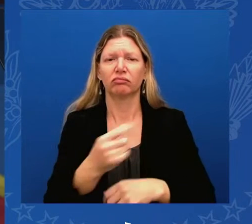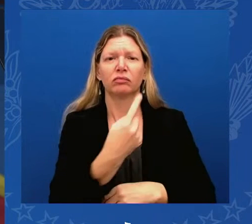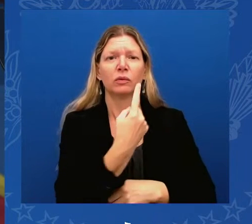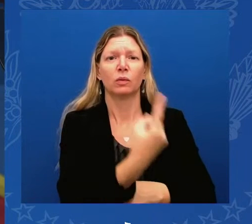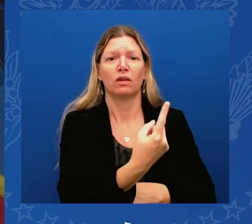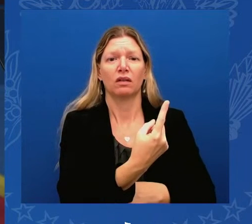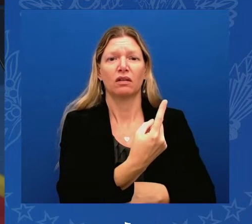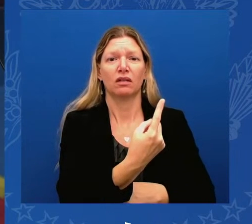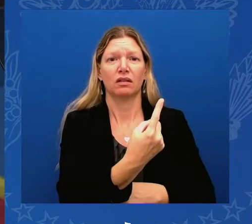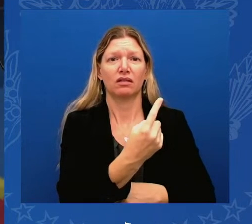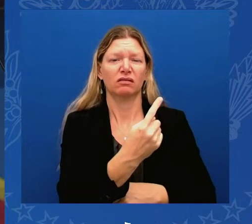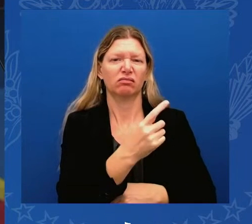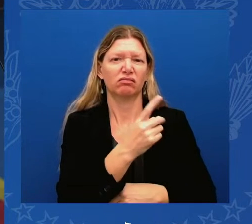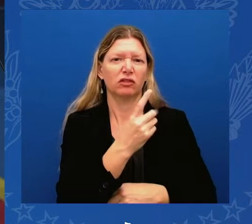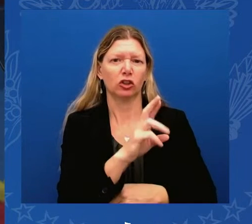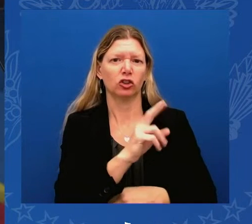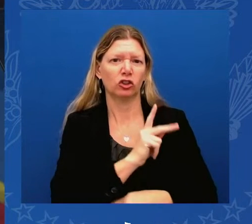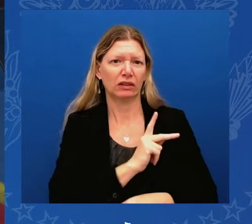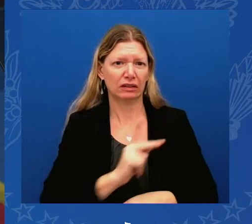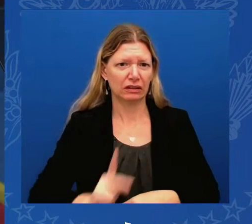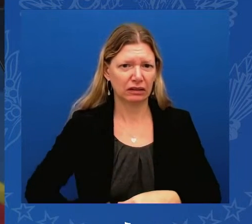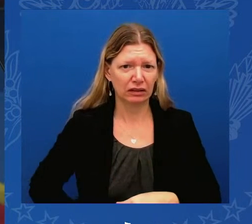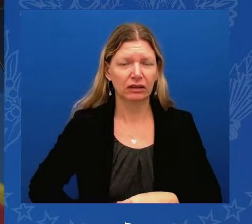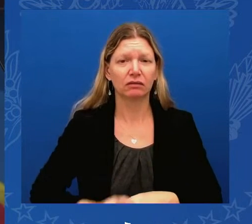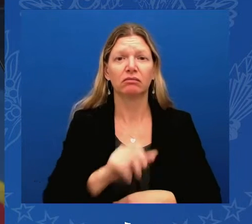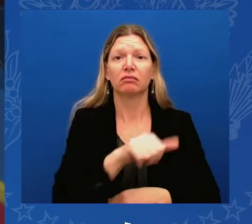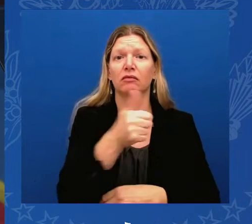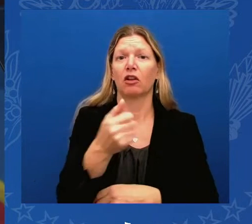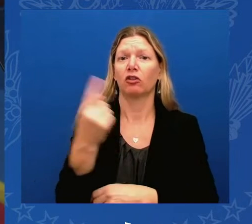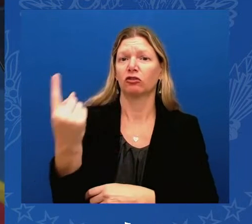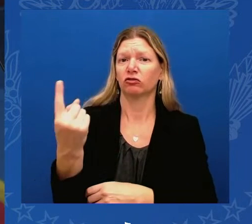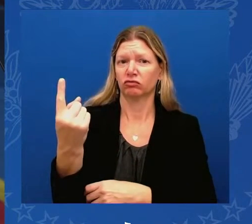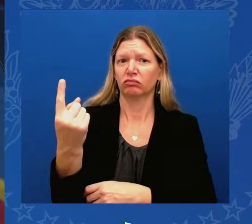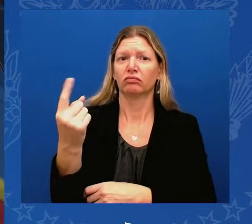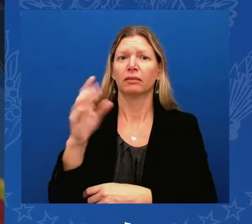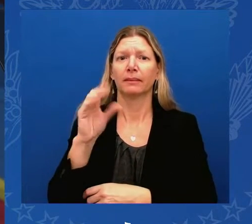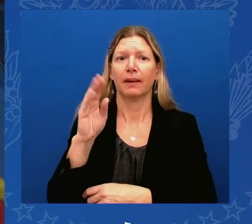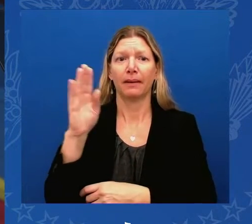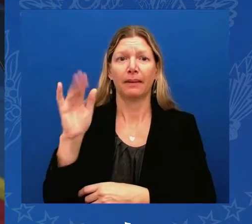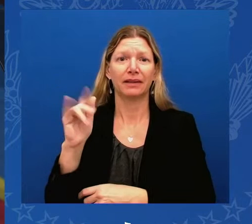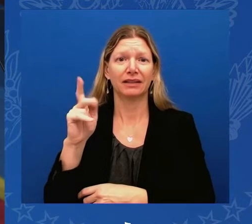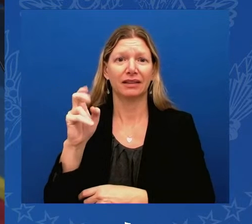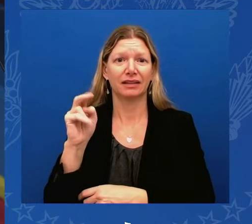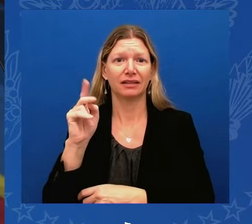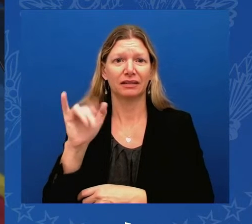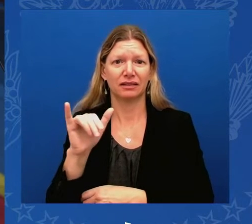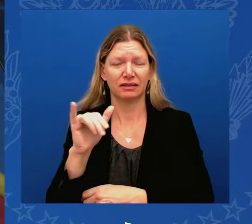I often find myself looking at those busts and making decisions. I ask myself: